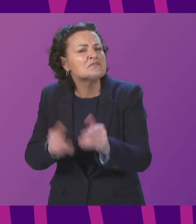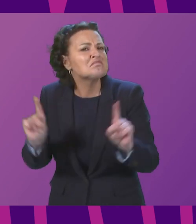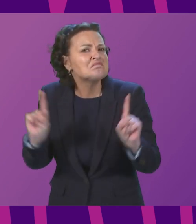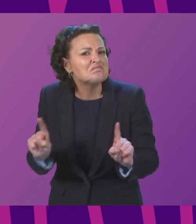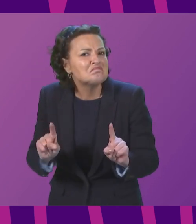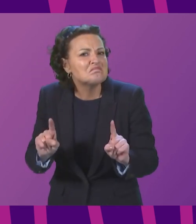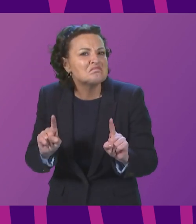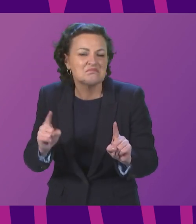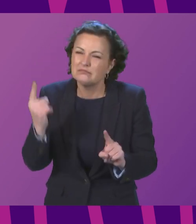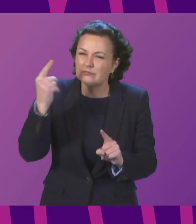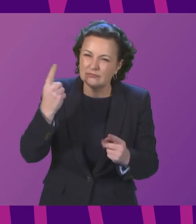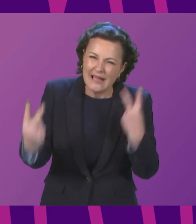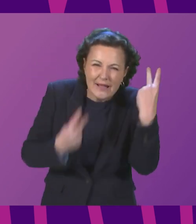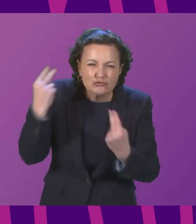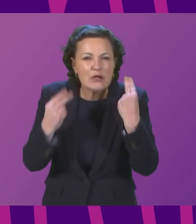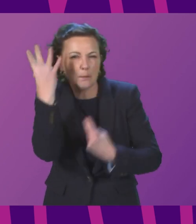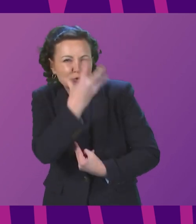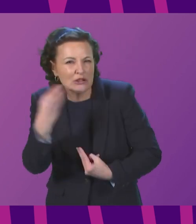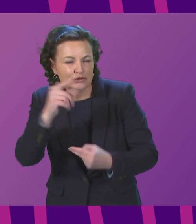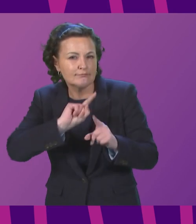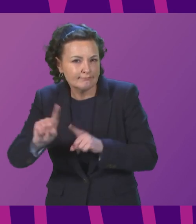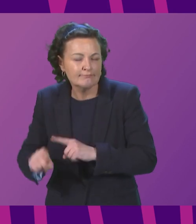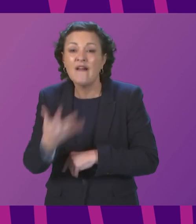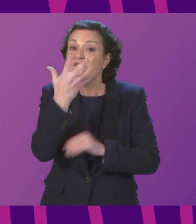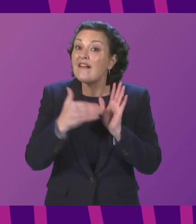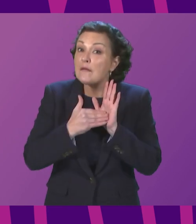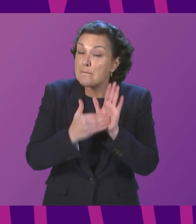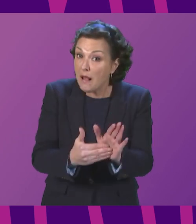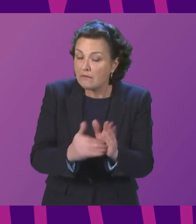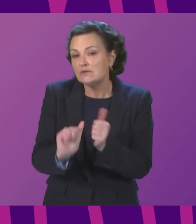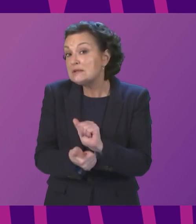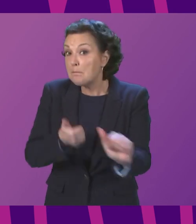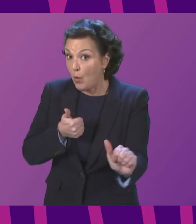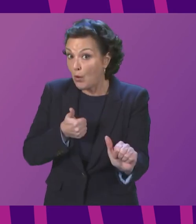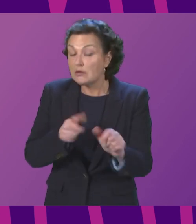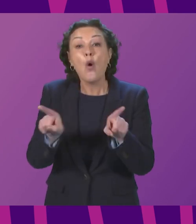beauticians and hairdressers; £5 million will be provided for sport; and there will